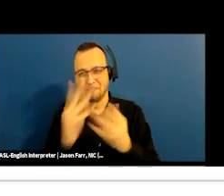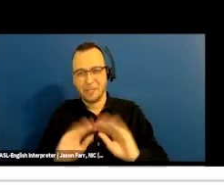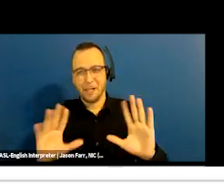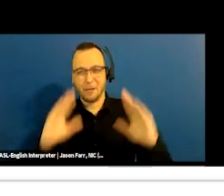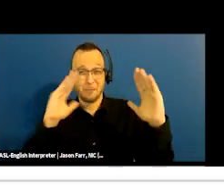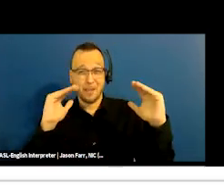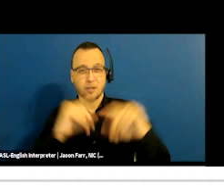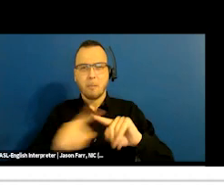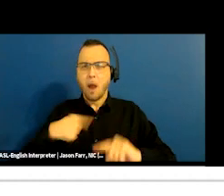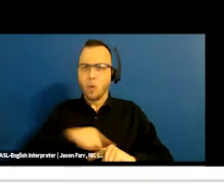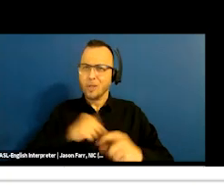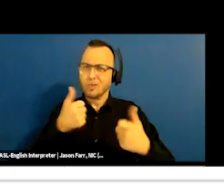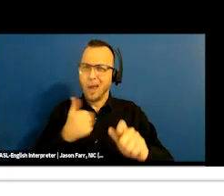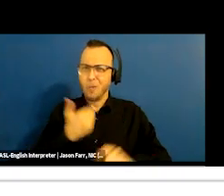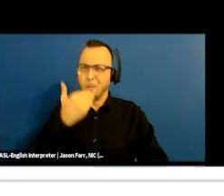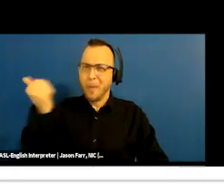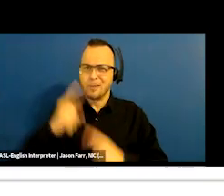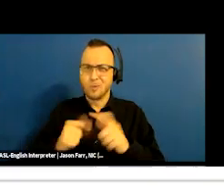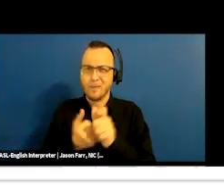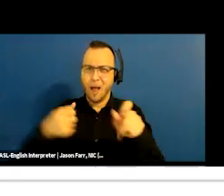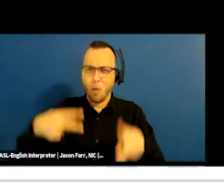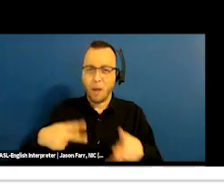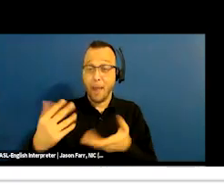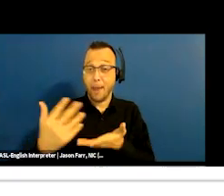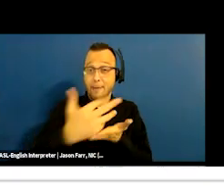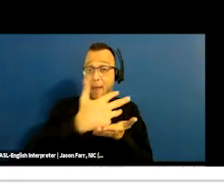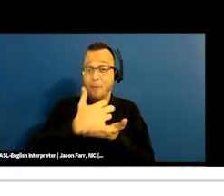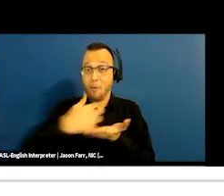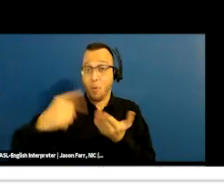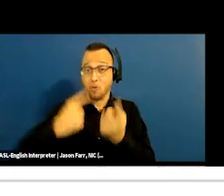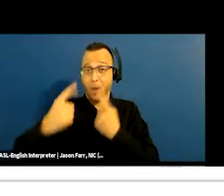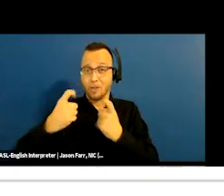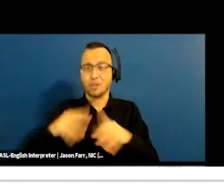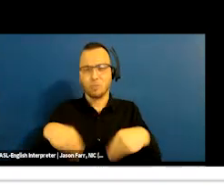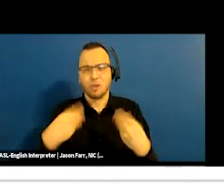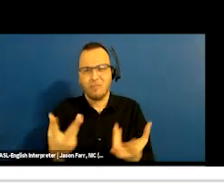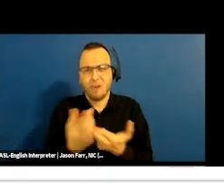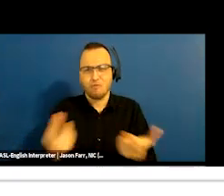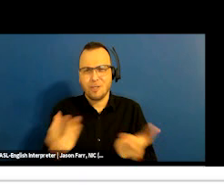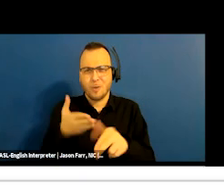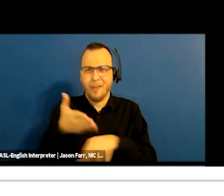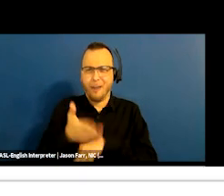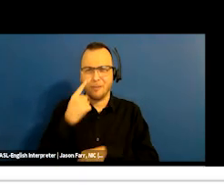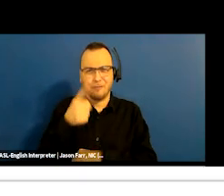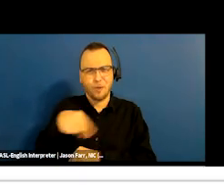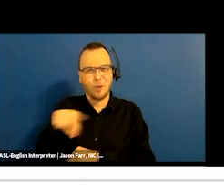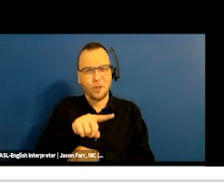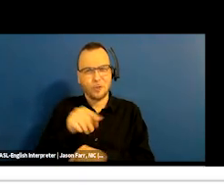We have a kind of an action packed day today in the next 90 minutes. So we will likely not get to all questions.